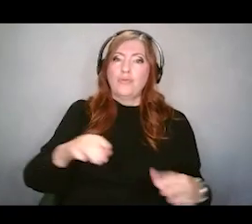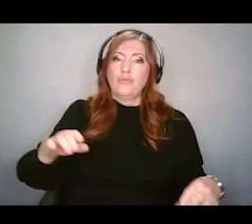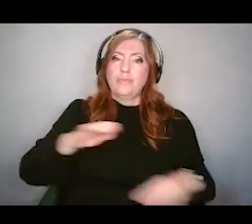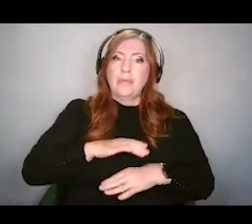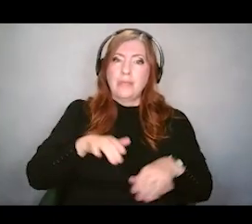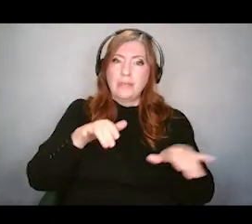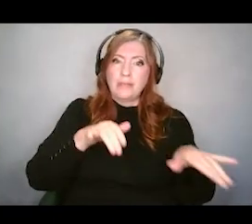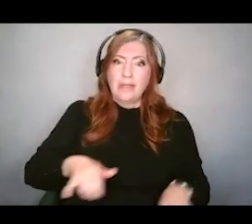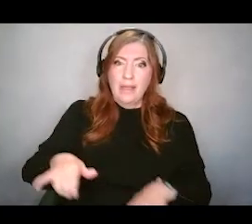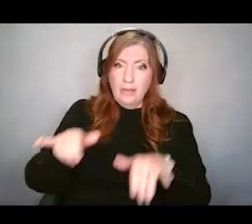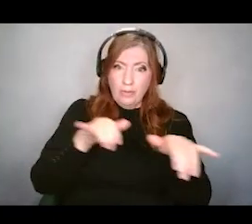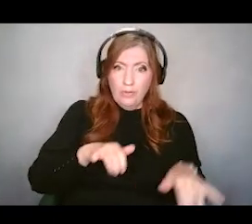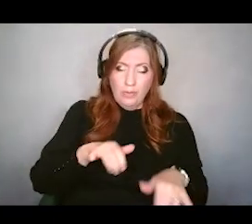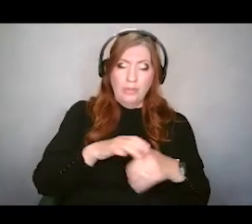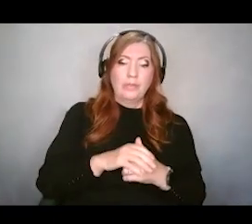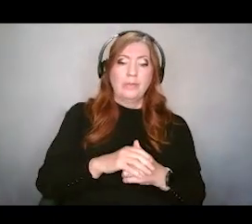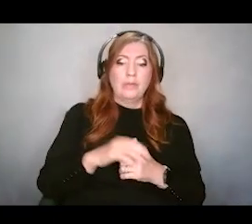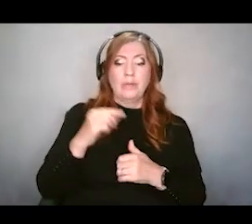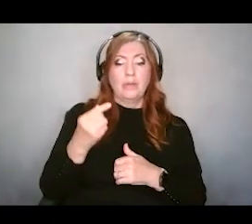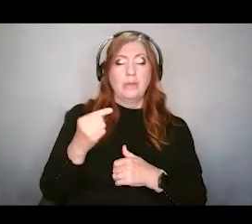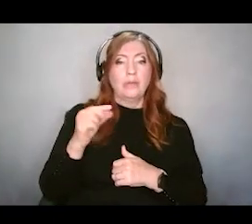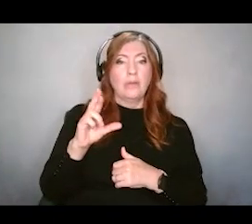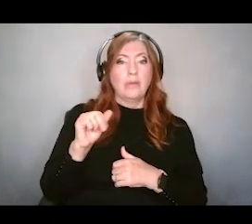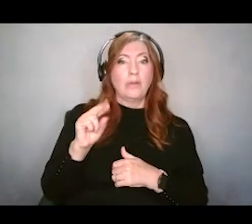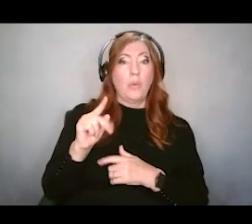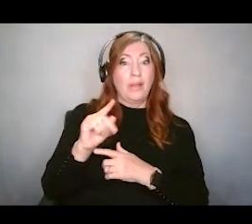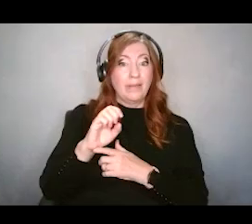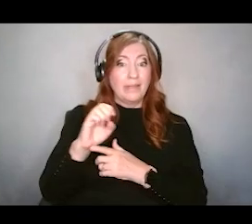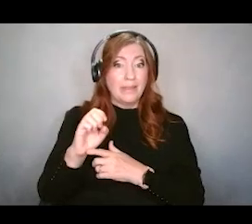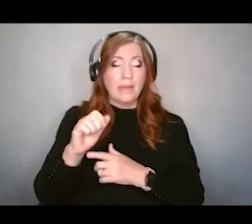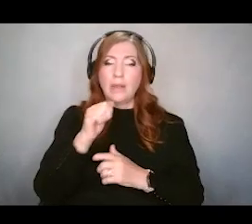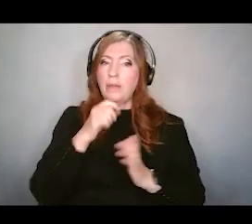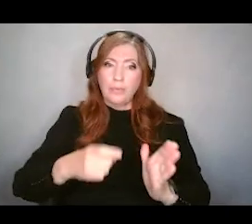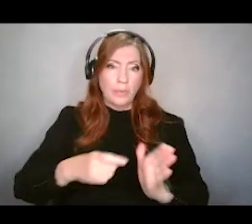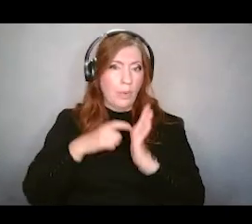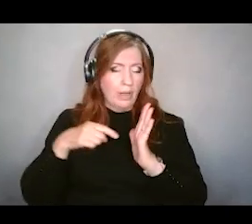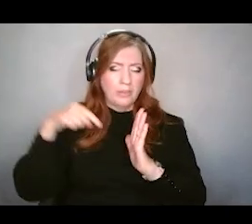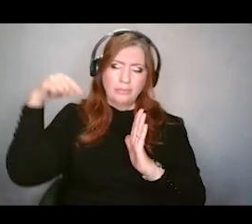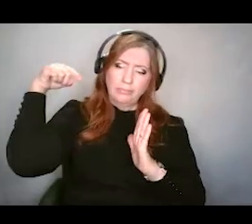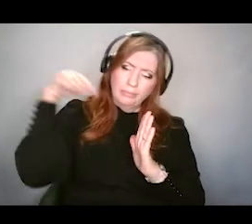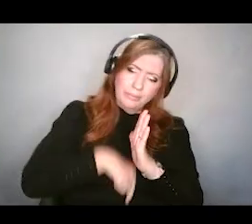While grantees don’t always require an in-depth or detailed account of a person’s disability,